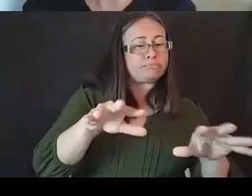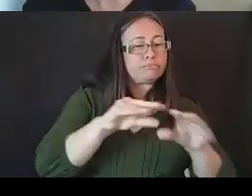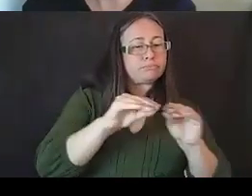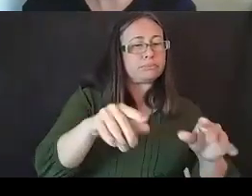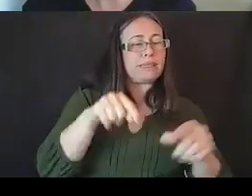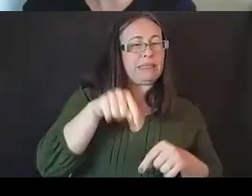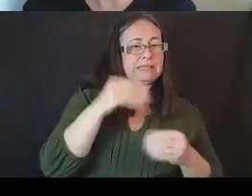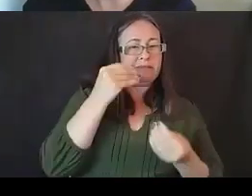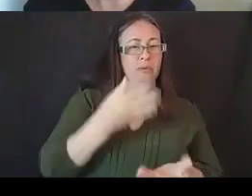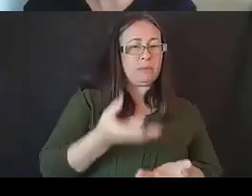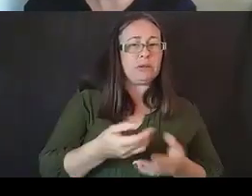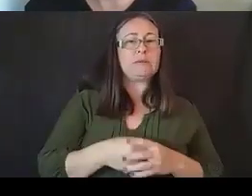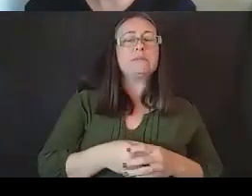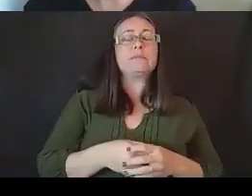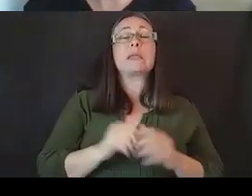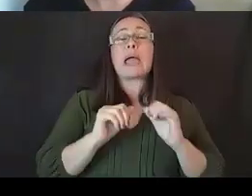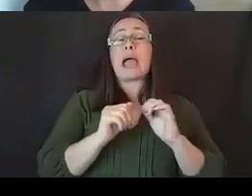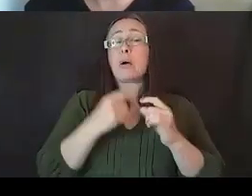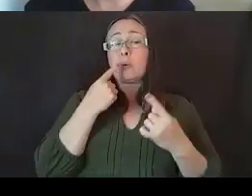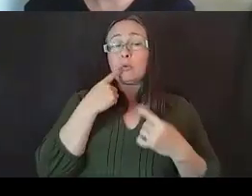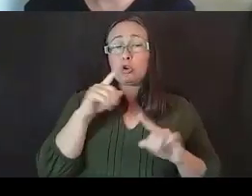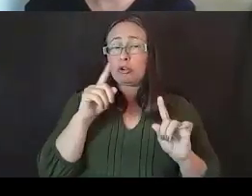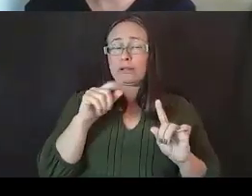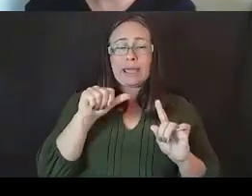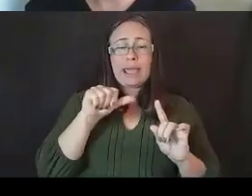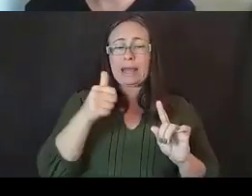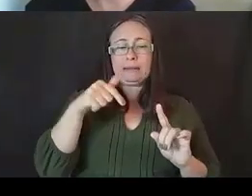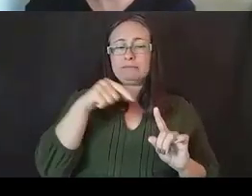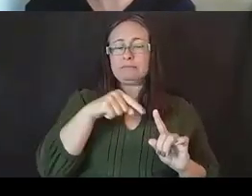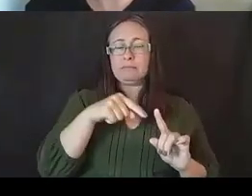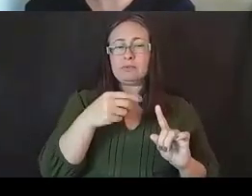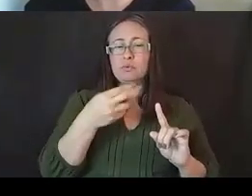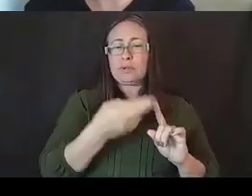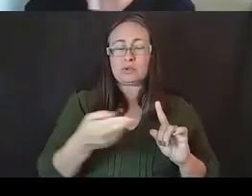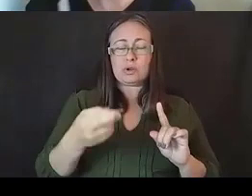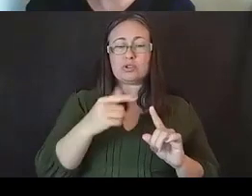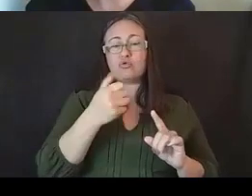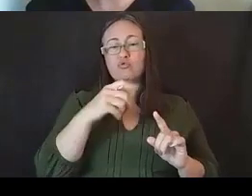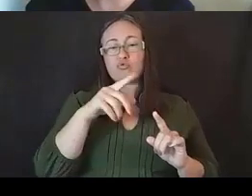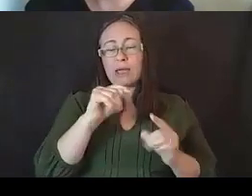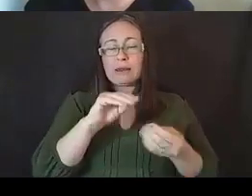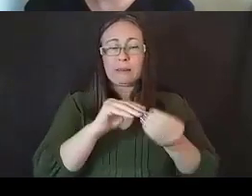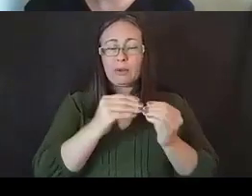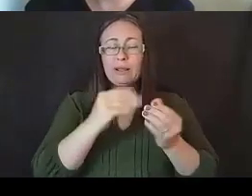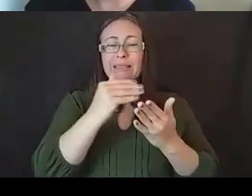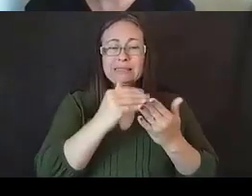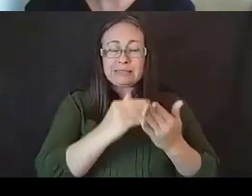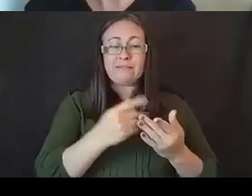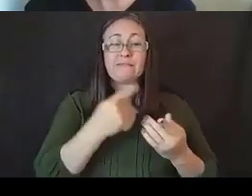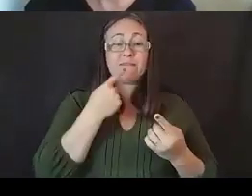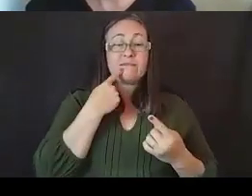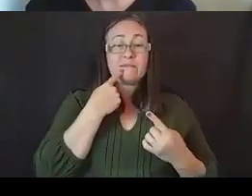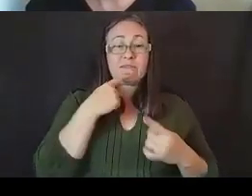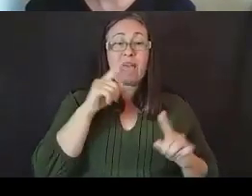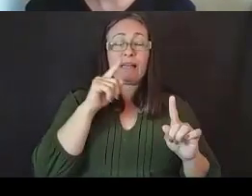and the way it works is if in any of these sources a grant number was listed that is a valid grant number in RePORTER and NIH